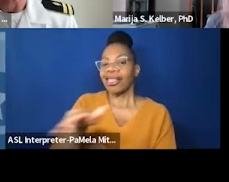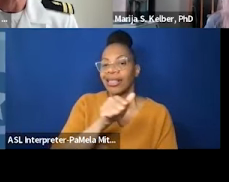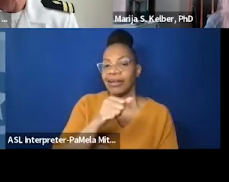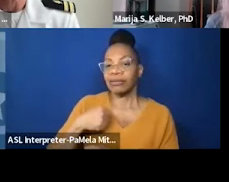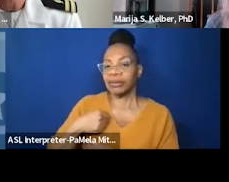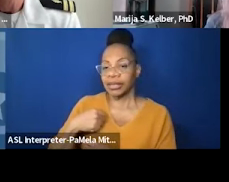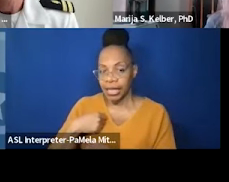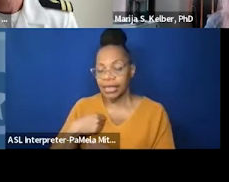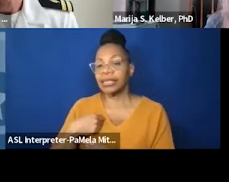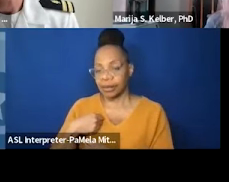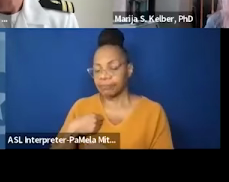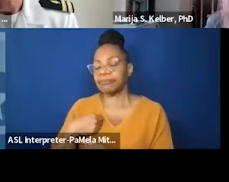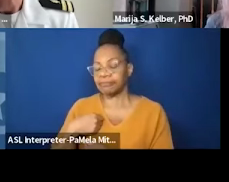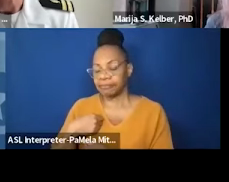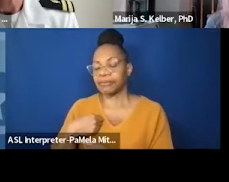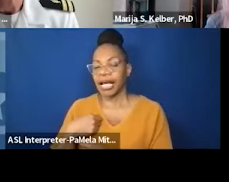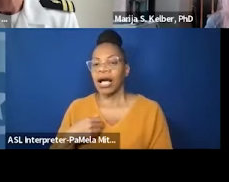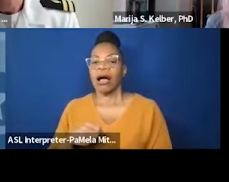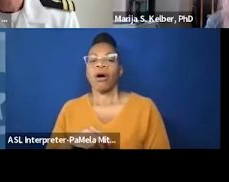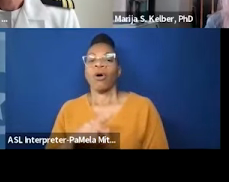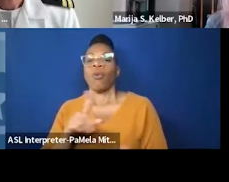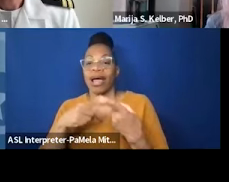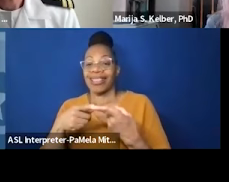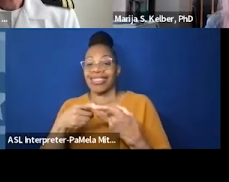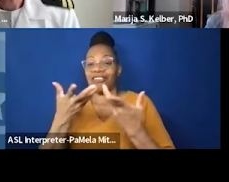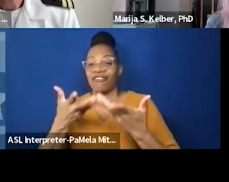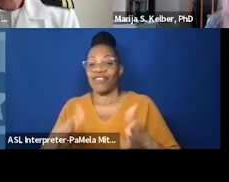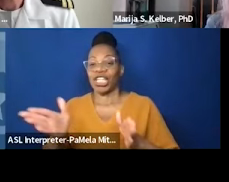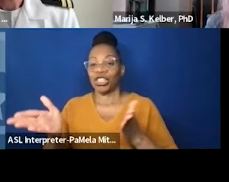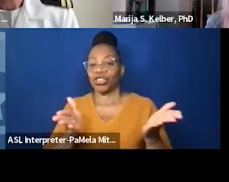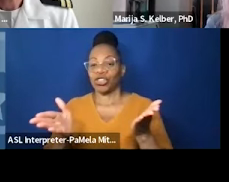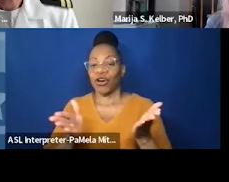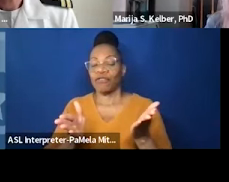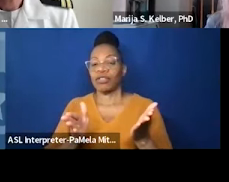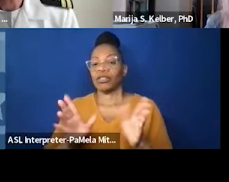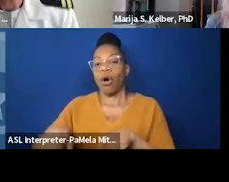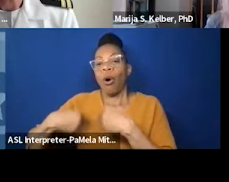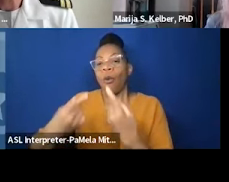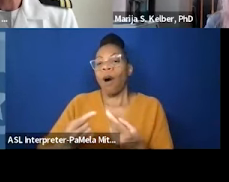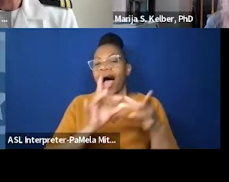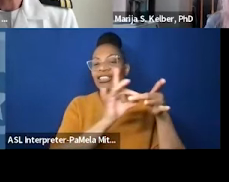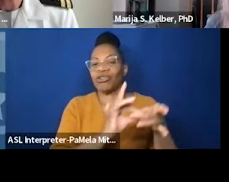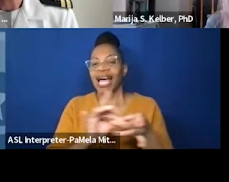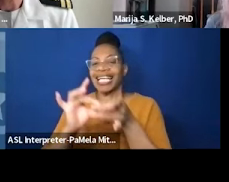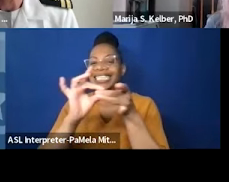that they are departing or ending their service. inTransition is actually much broader at this time. They will help service members